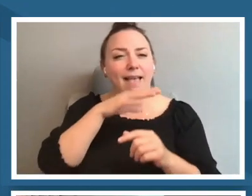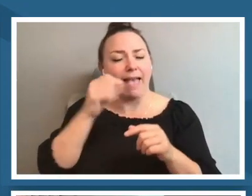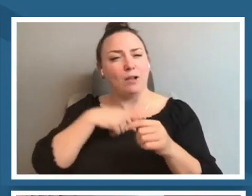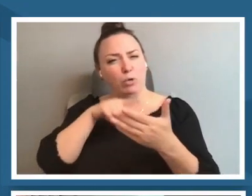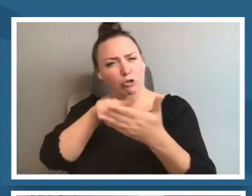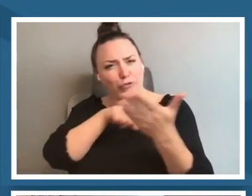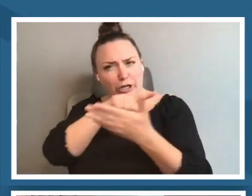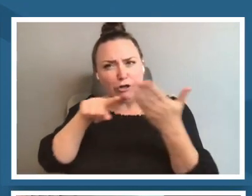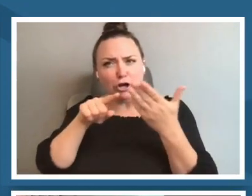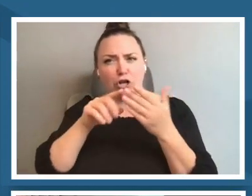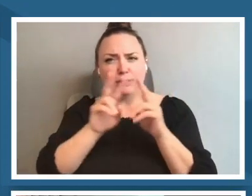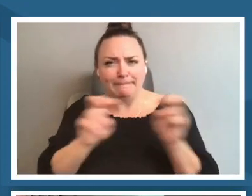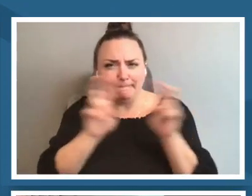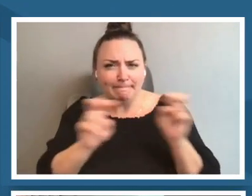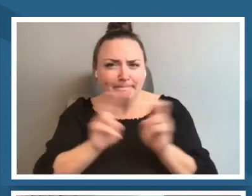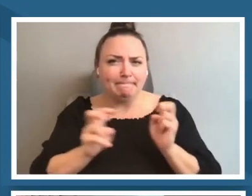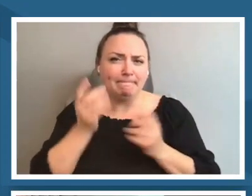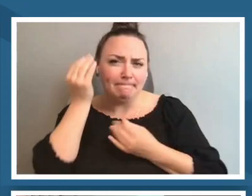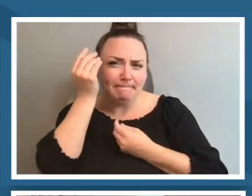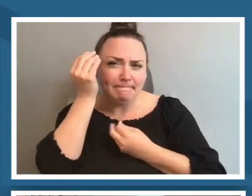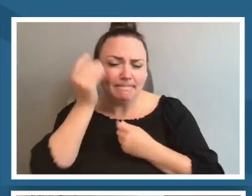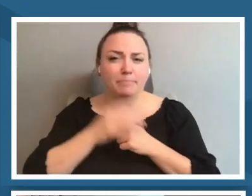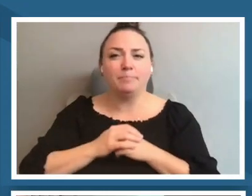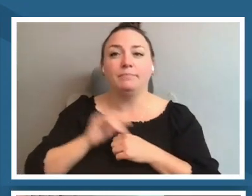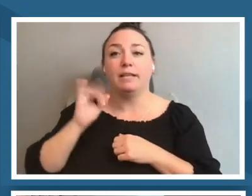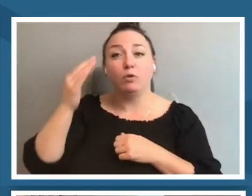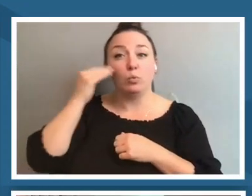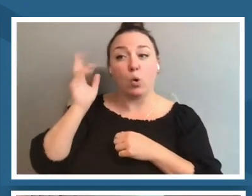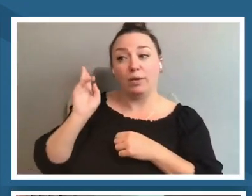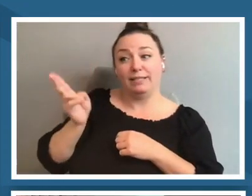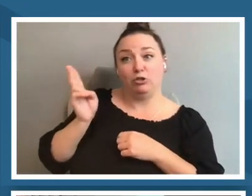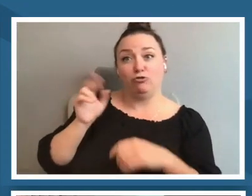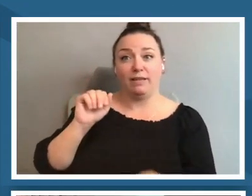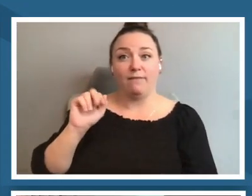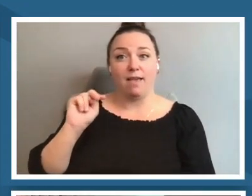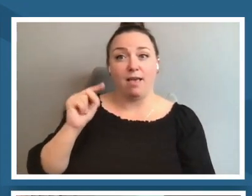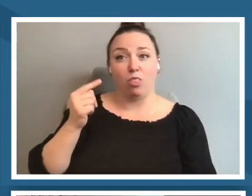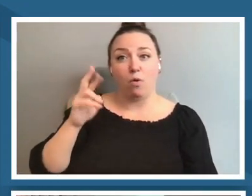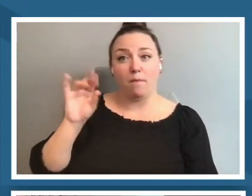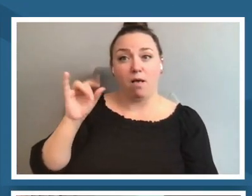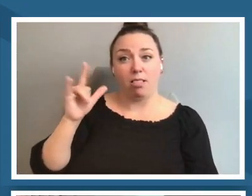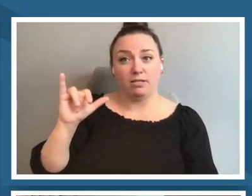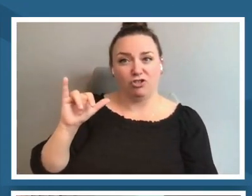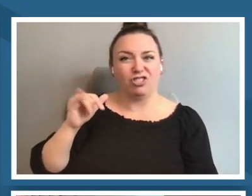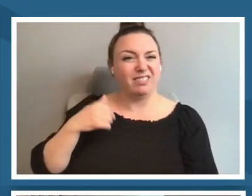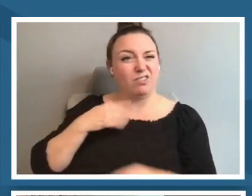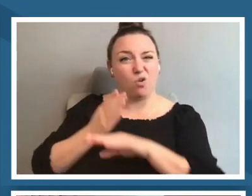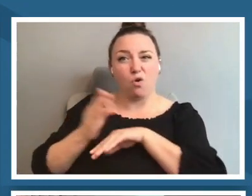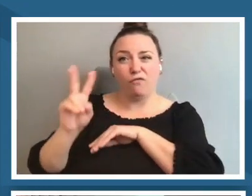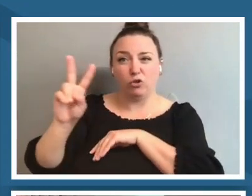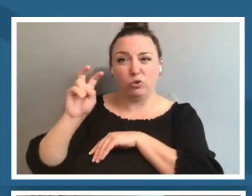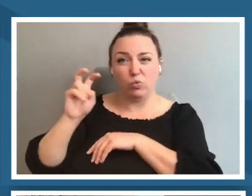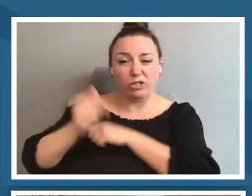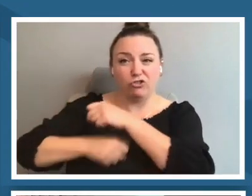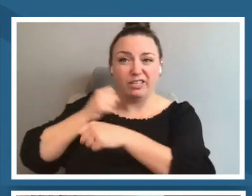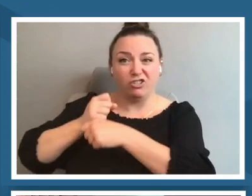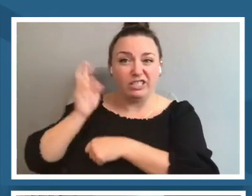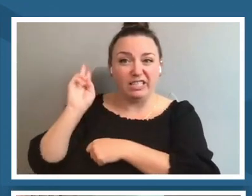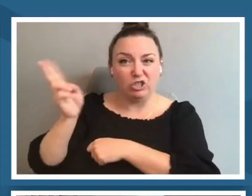so if you know the history of anthropology we've gone through a lot of changes over the 200 plus year history